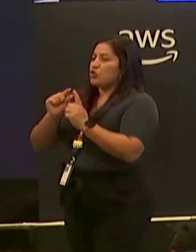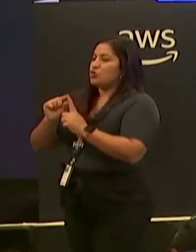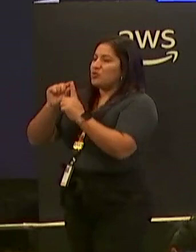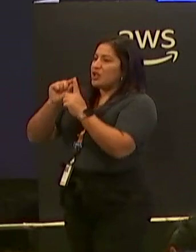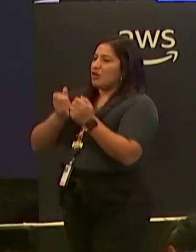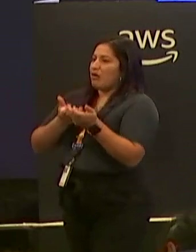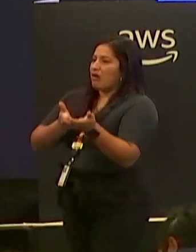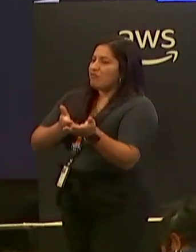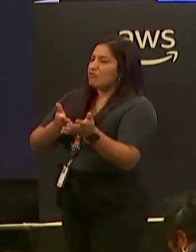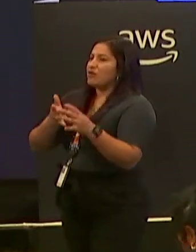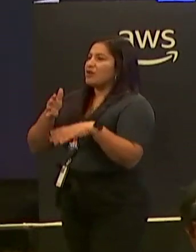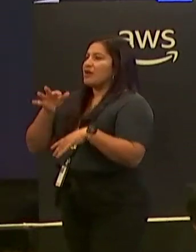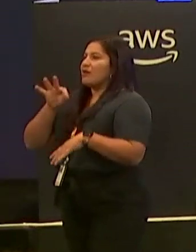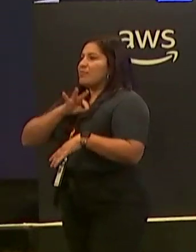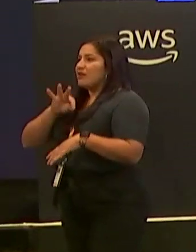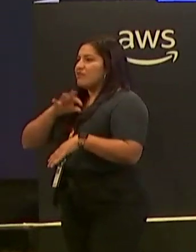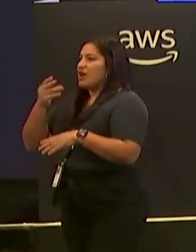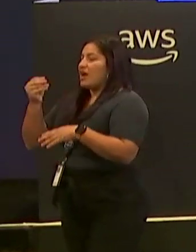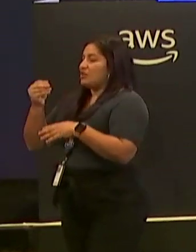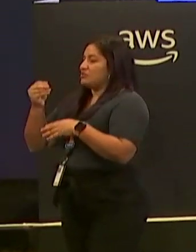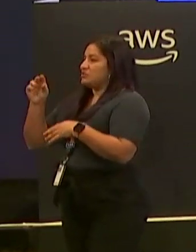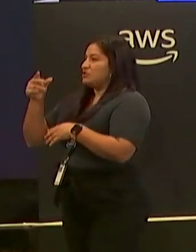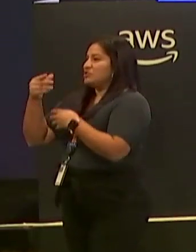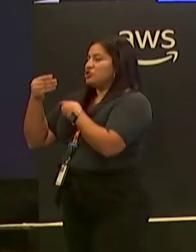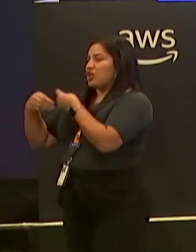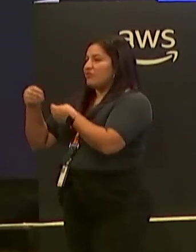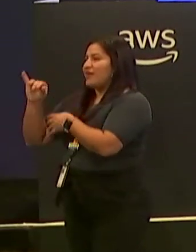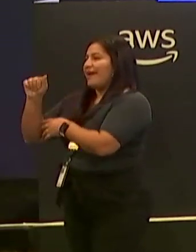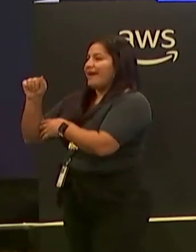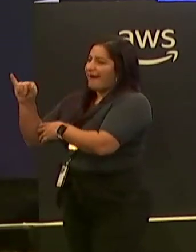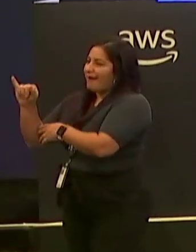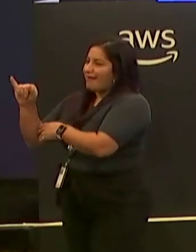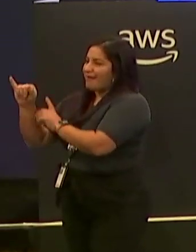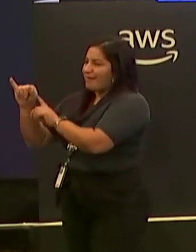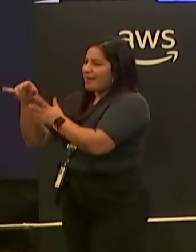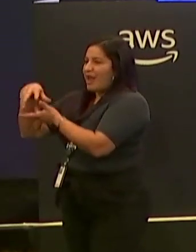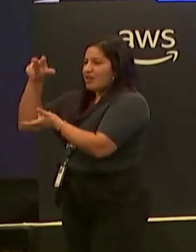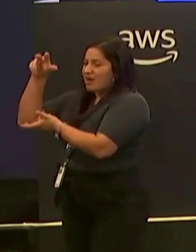of generative AI with the view to transform user experiences